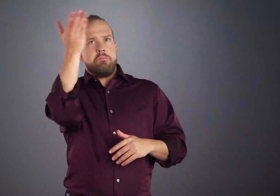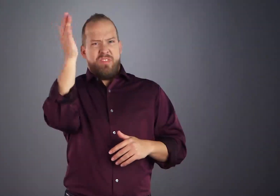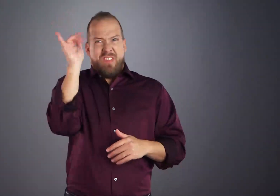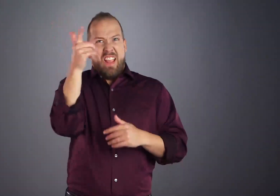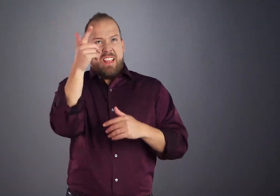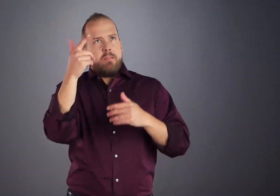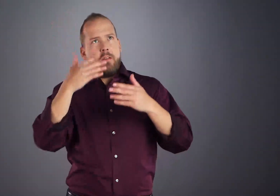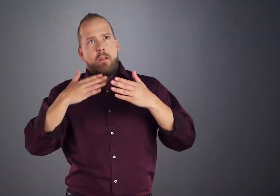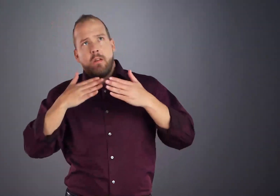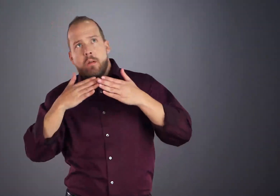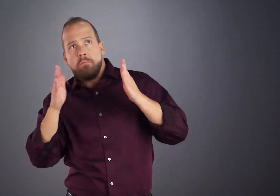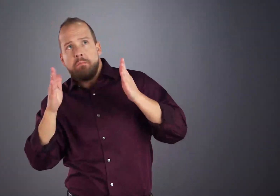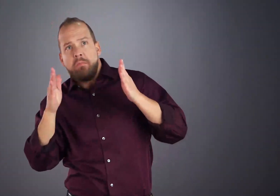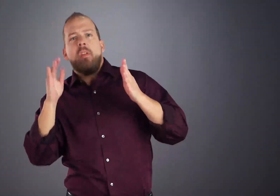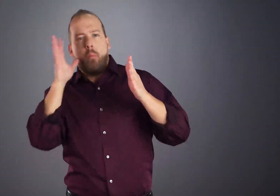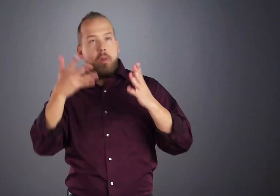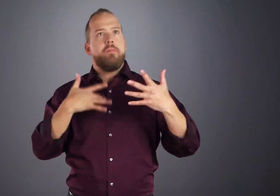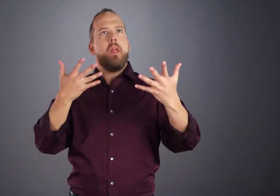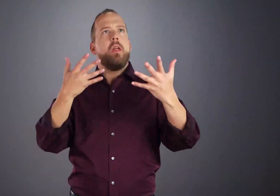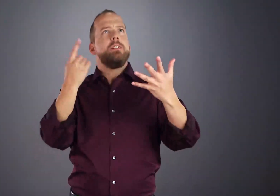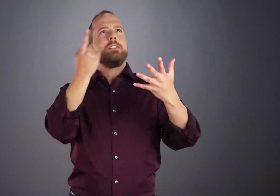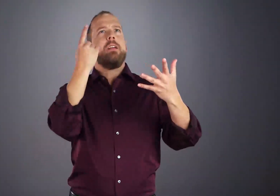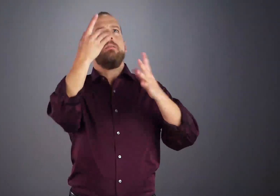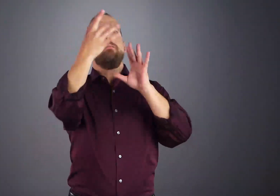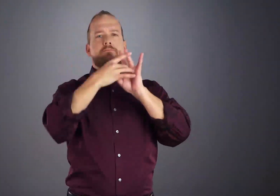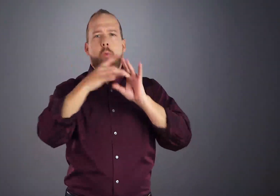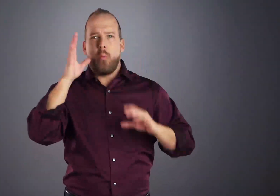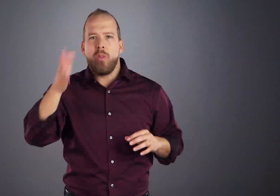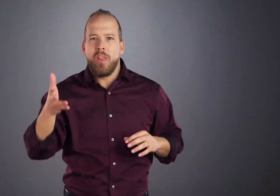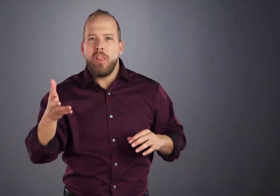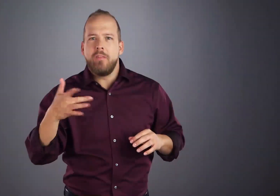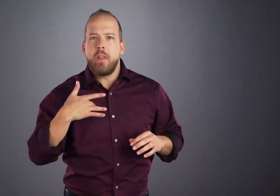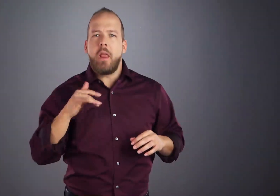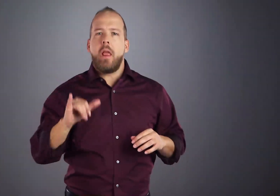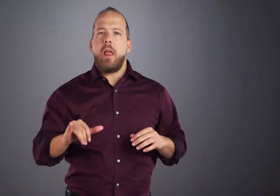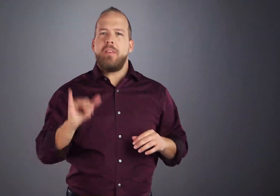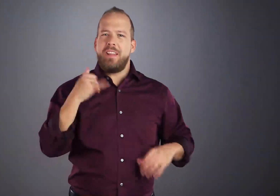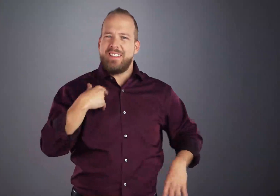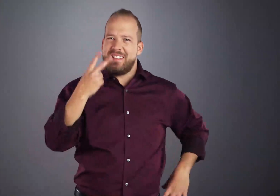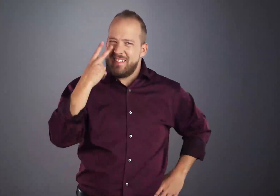Would I have it? Of course I would!